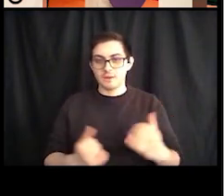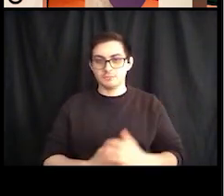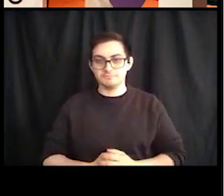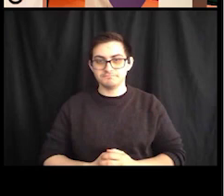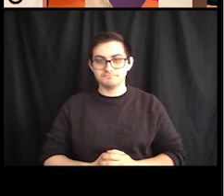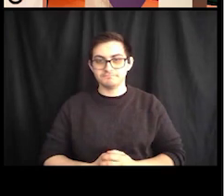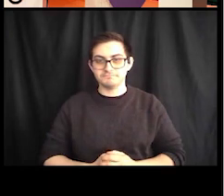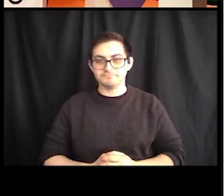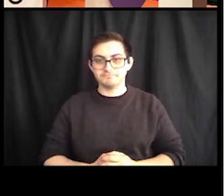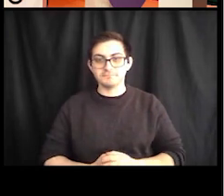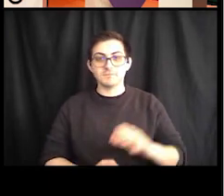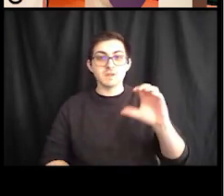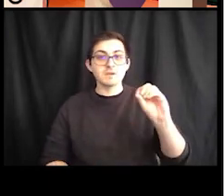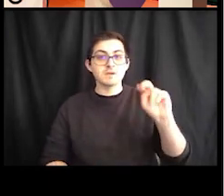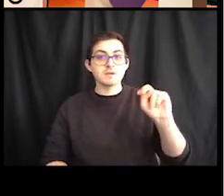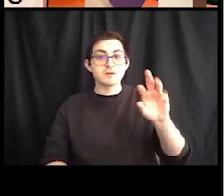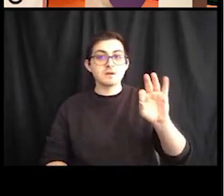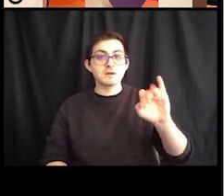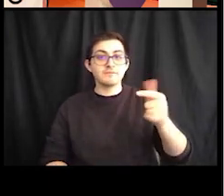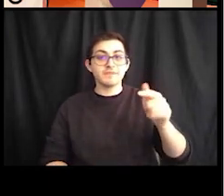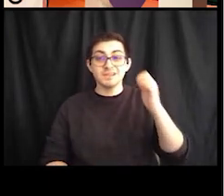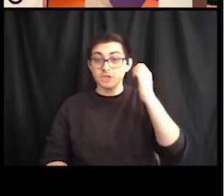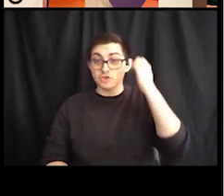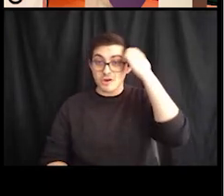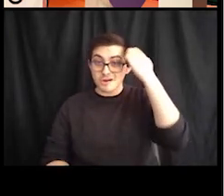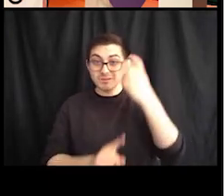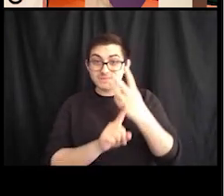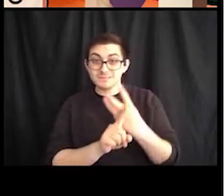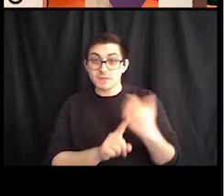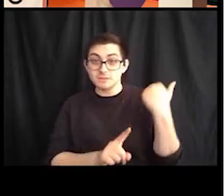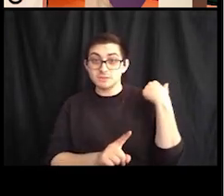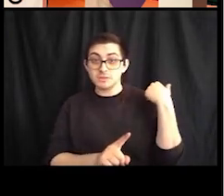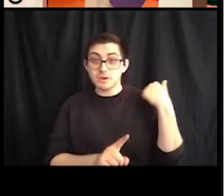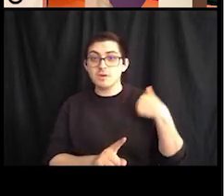we actually focused on the second half of this life cycle.